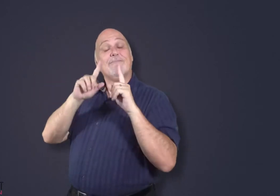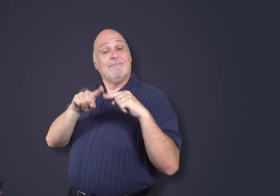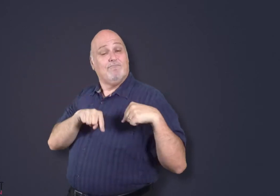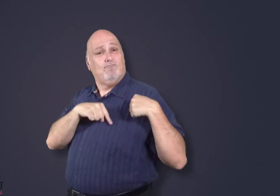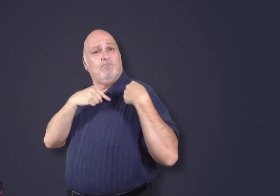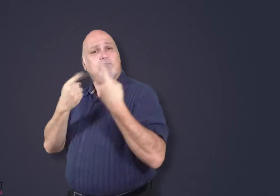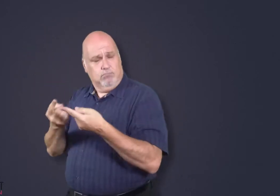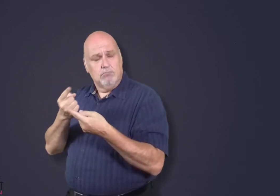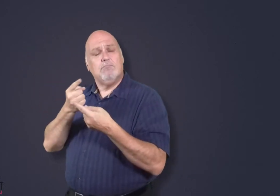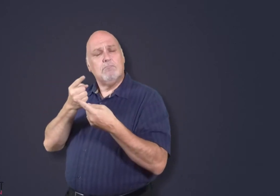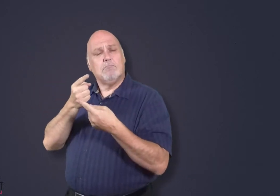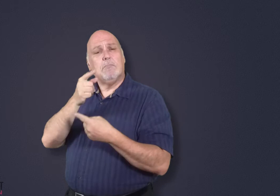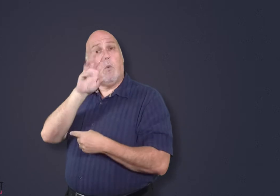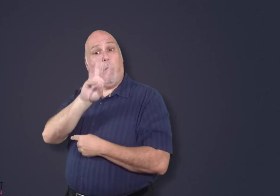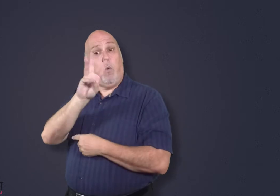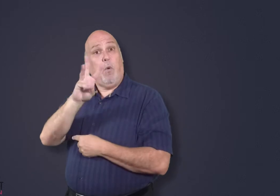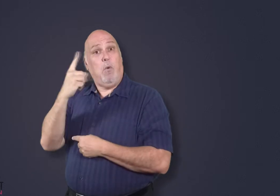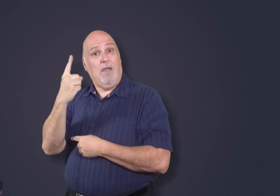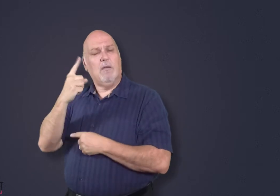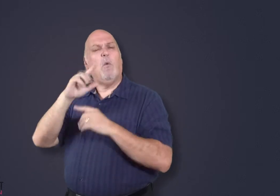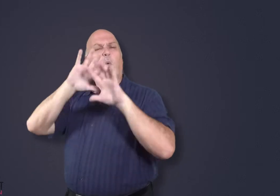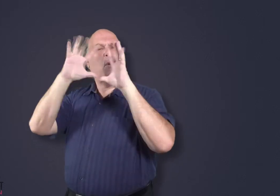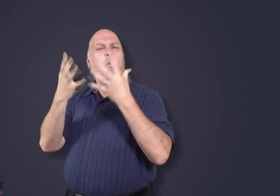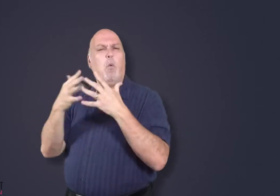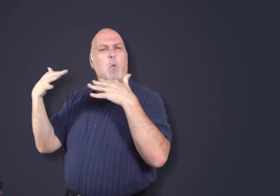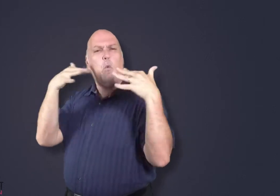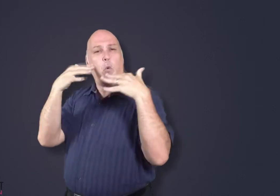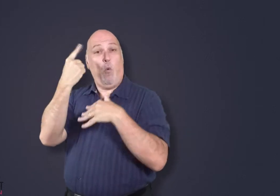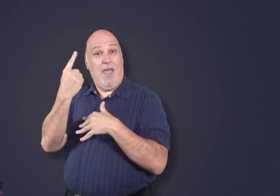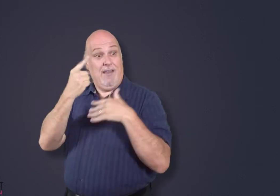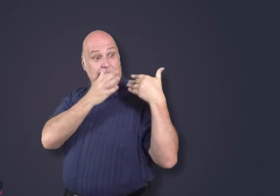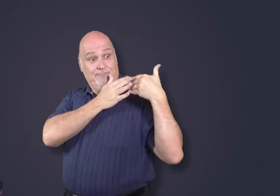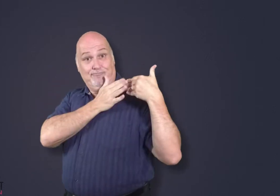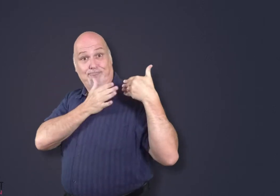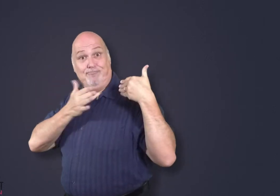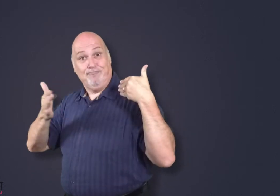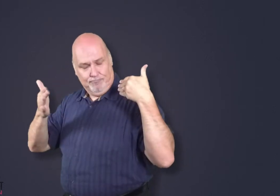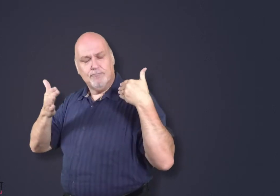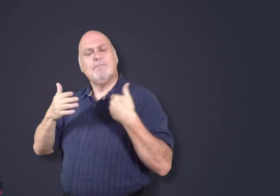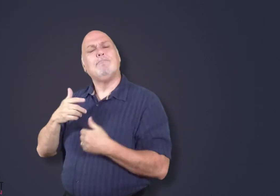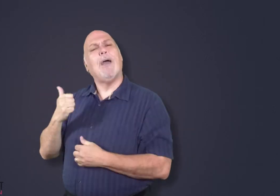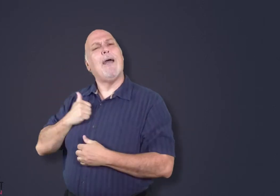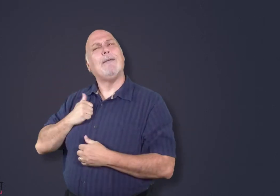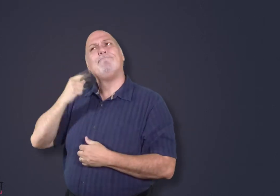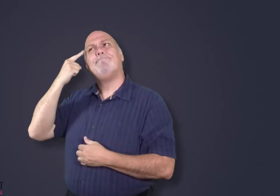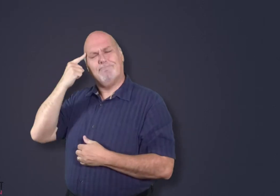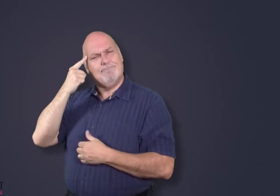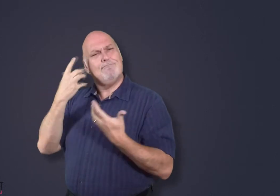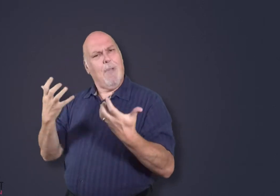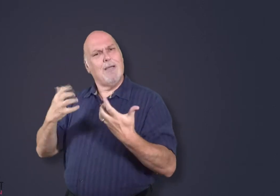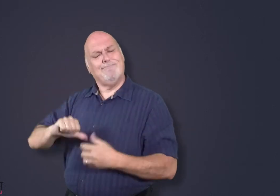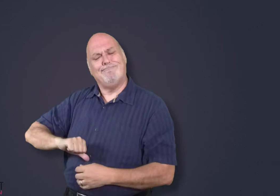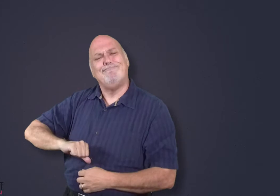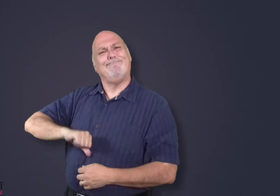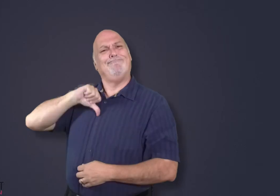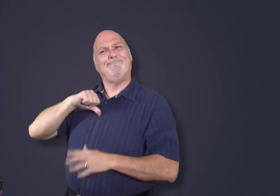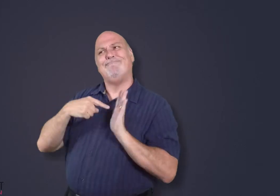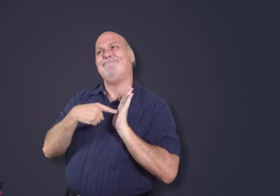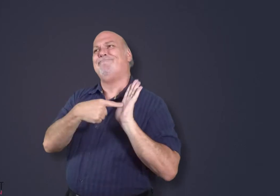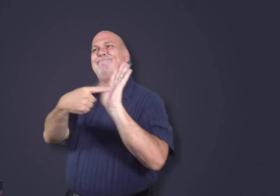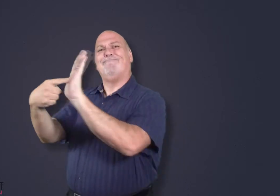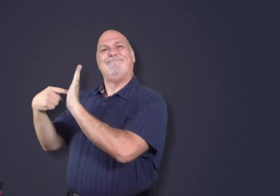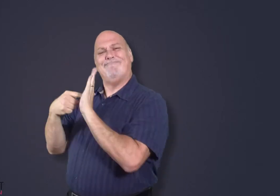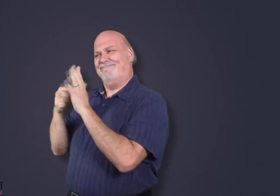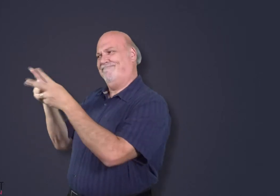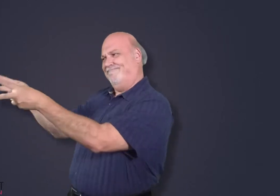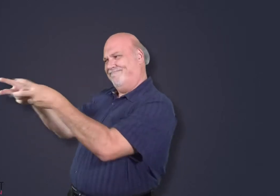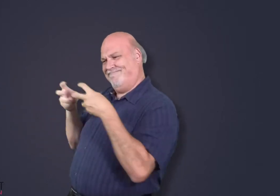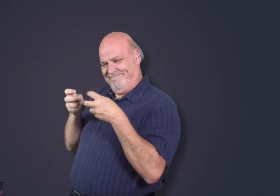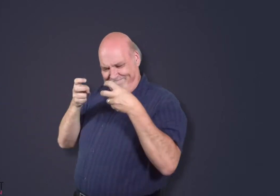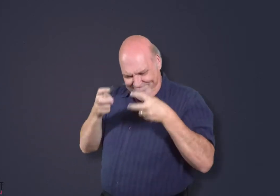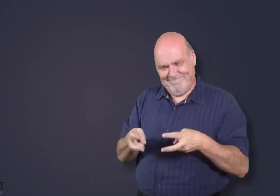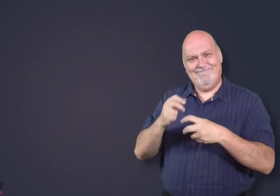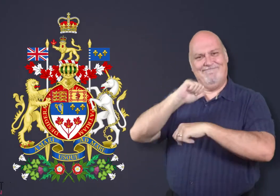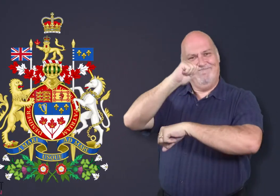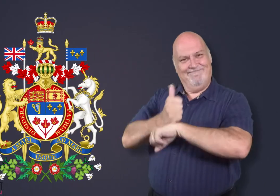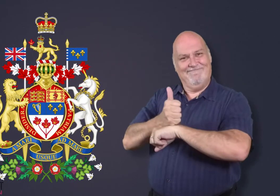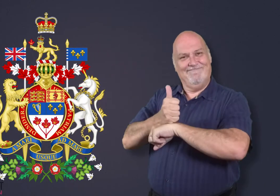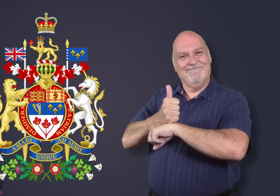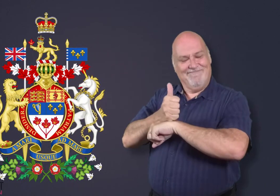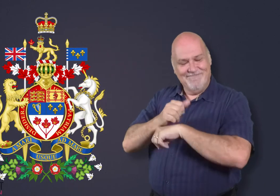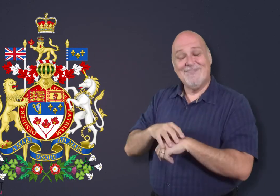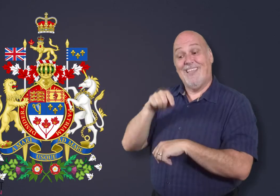After World War I, Canada created a coat of arms to show our pride.